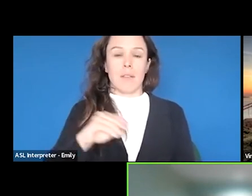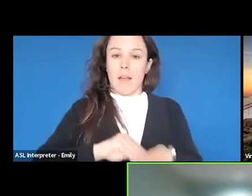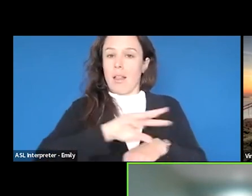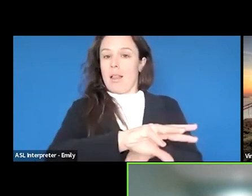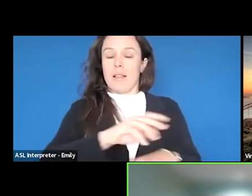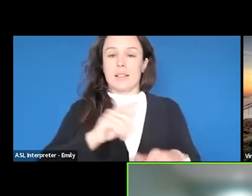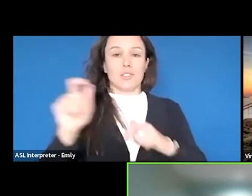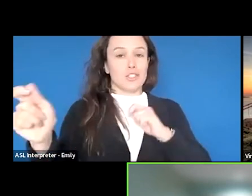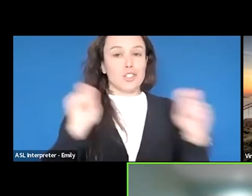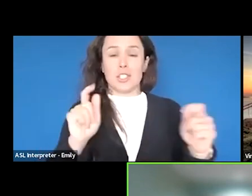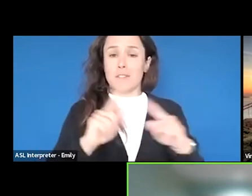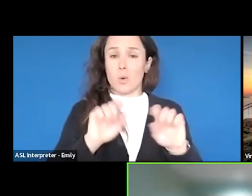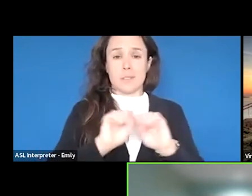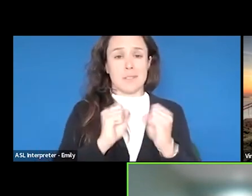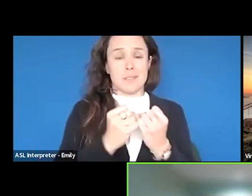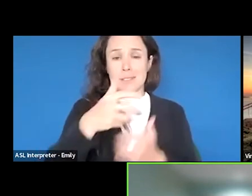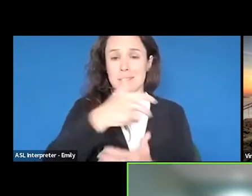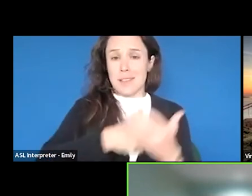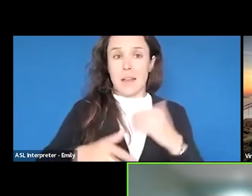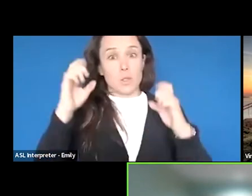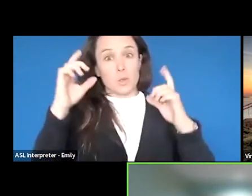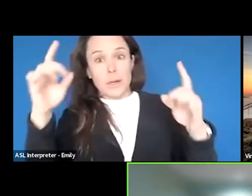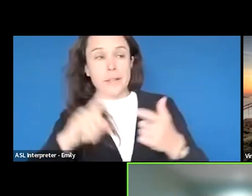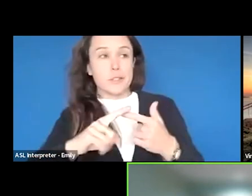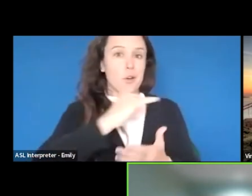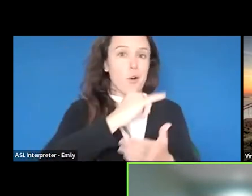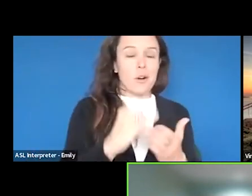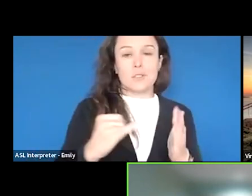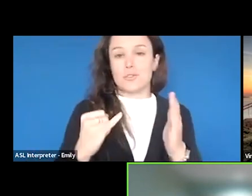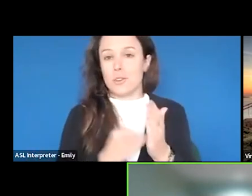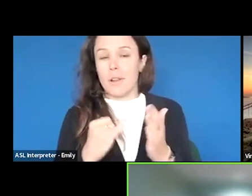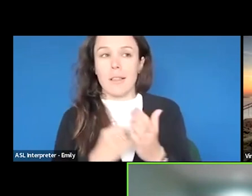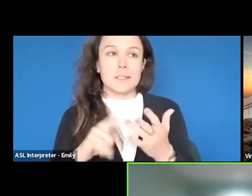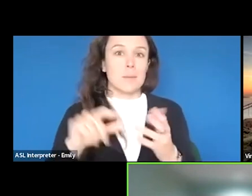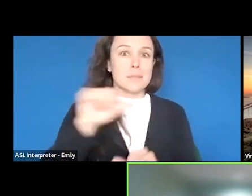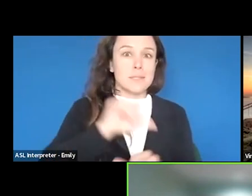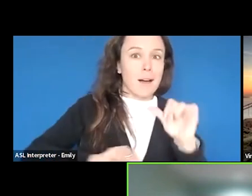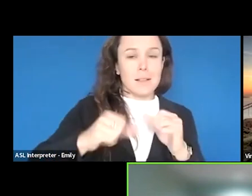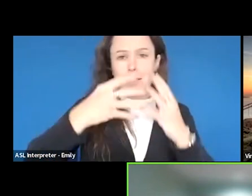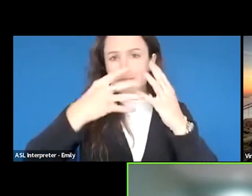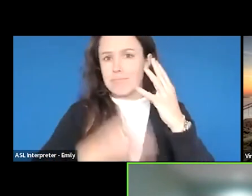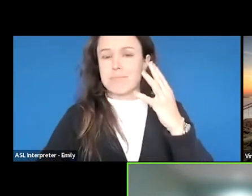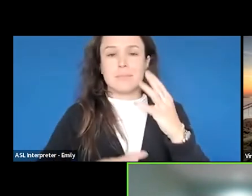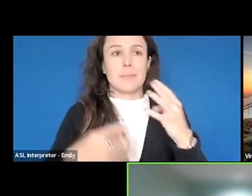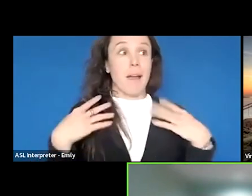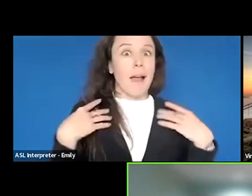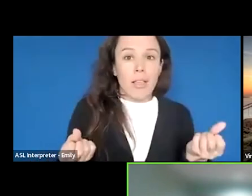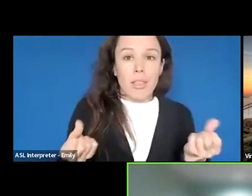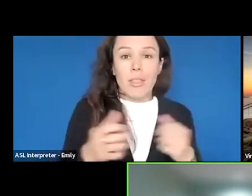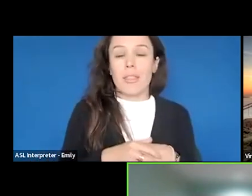aspects of society – education, the arts, journalism, the sciences, health, law,